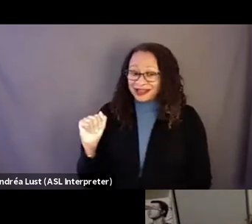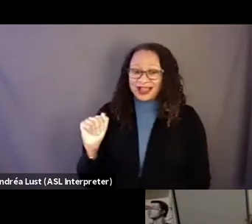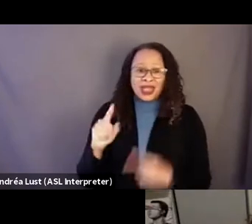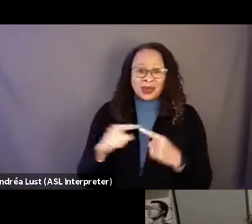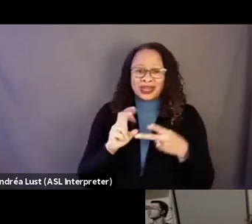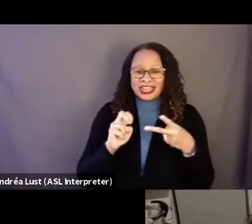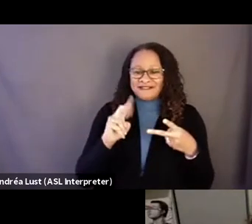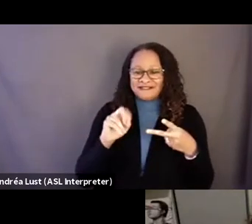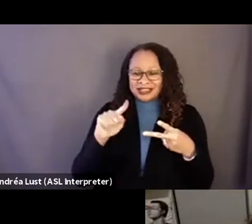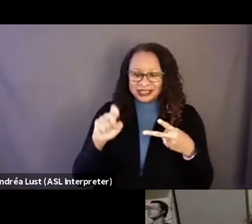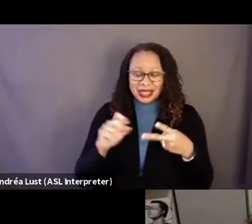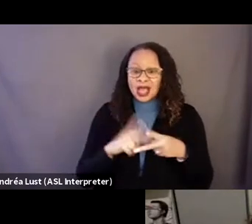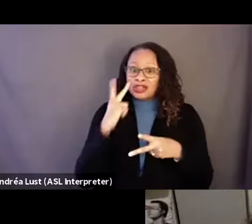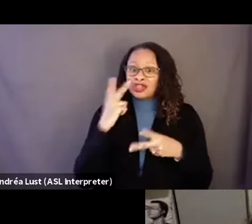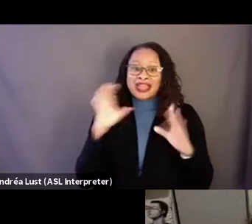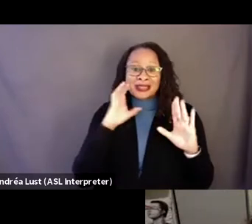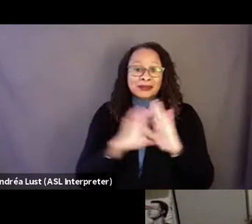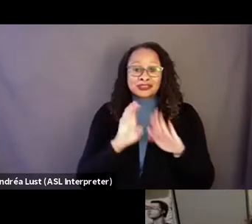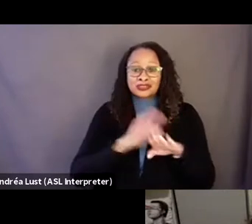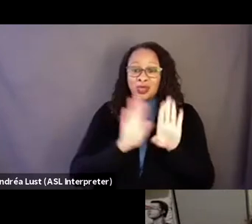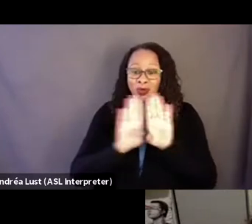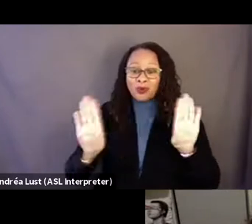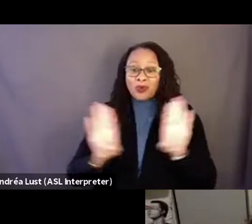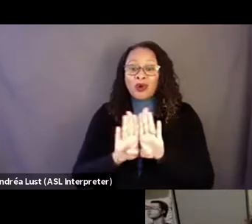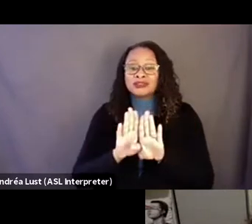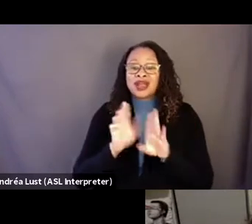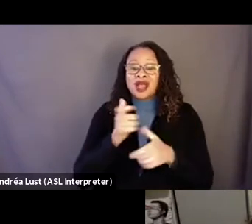Just looking at the pictures on the wall and just watching them as they grow,